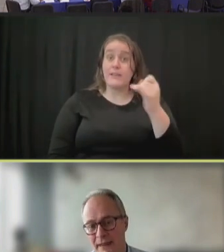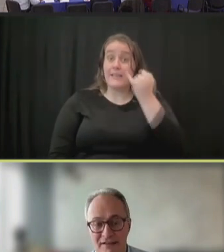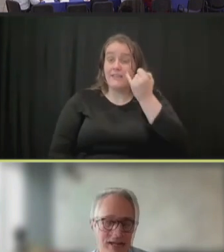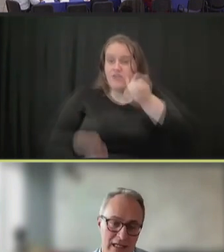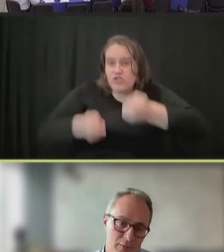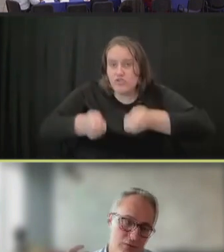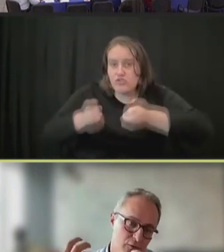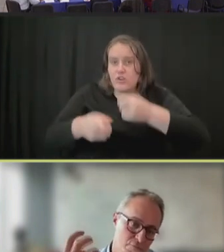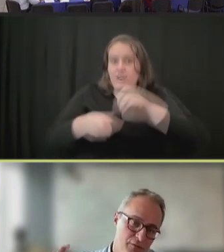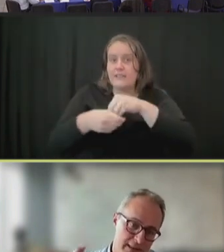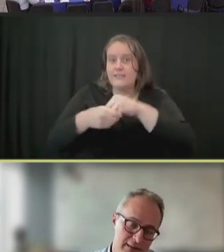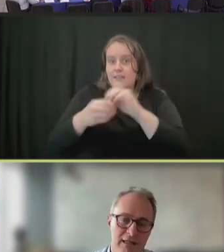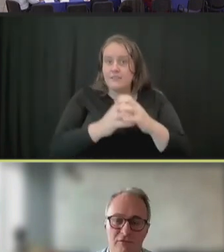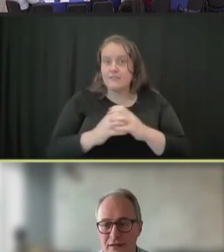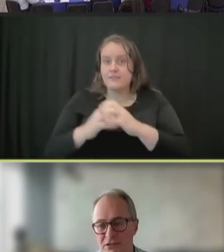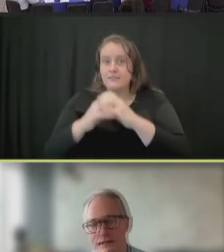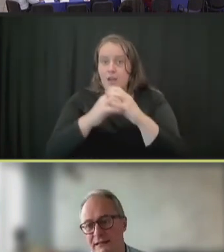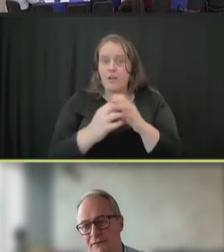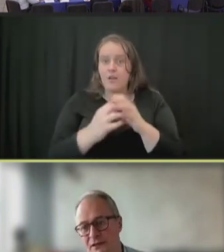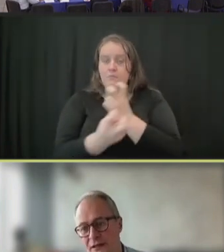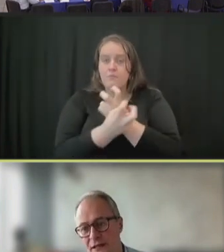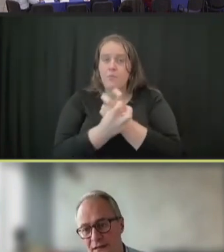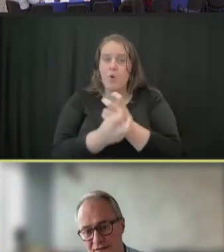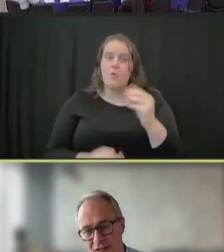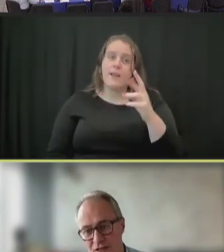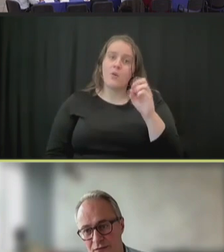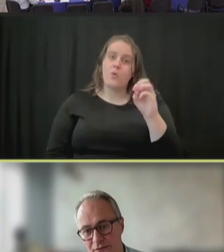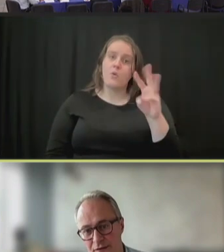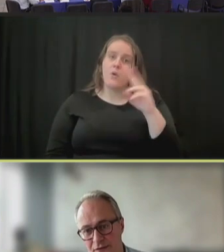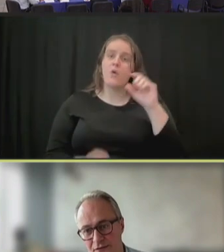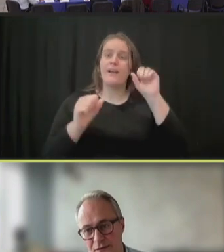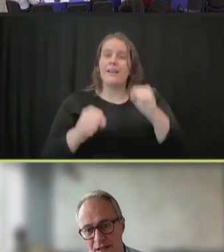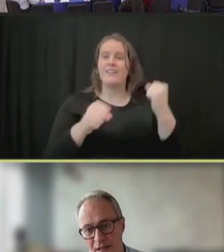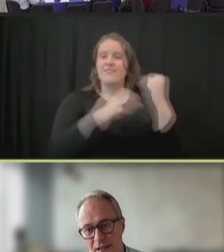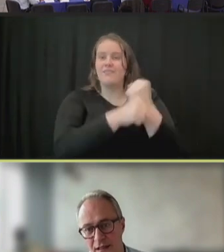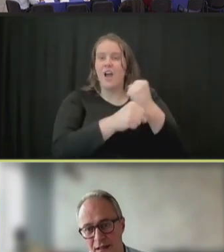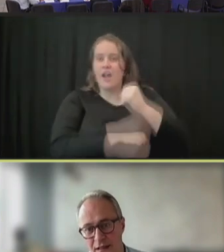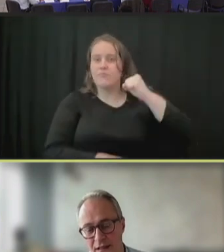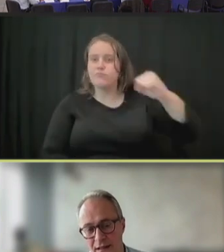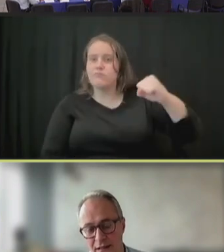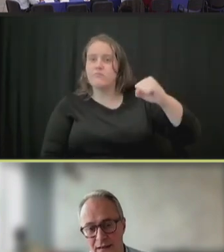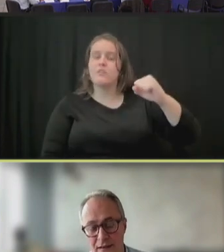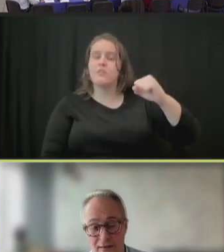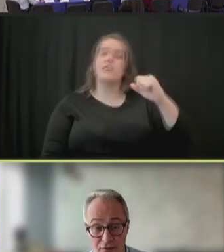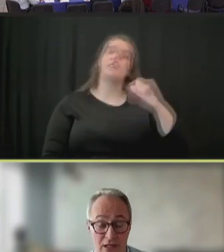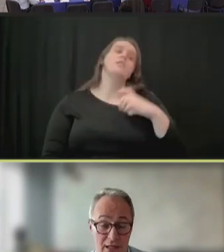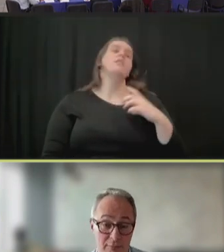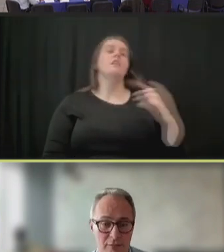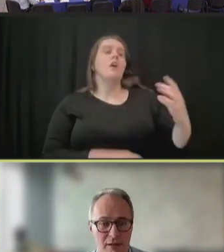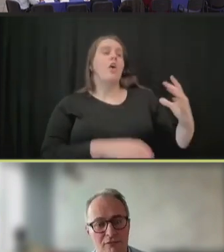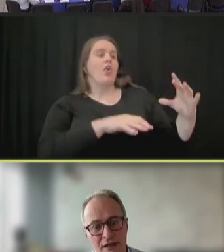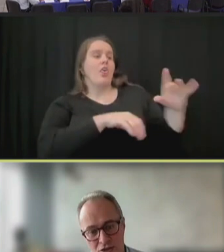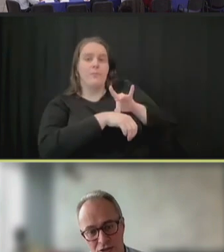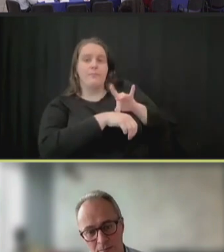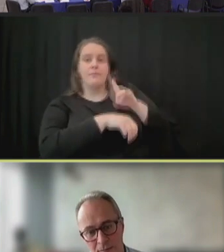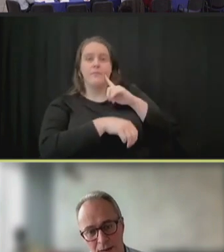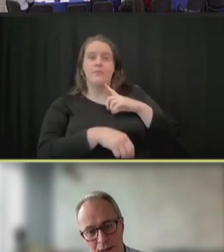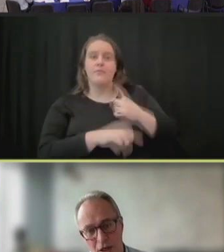that is able to fight the infection at the very earliest stage of infection -- Mtb infection.